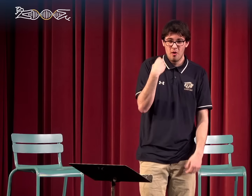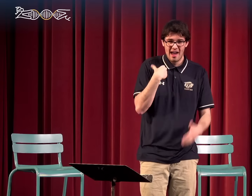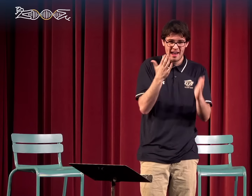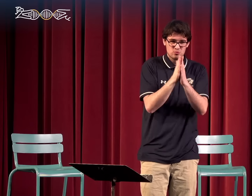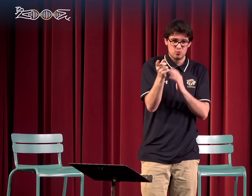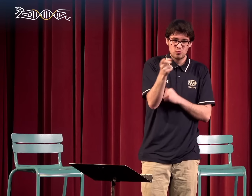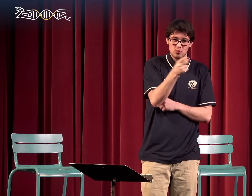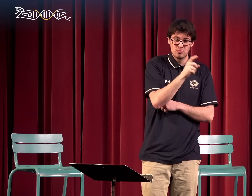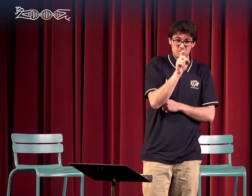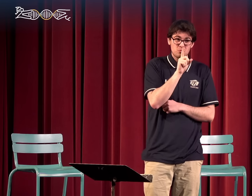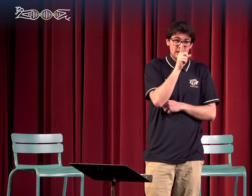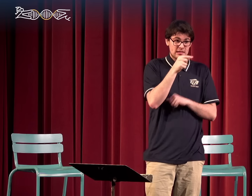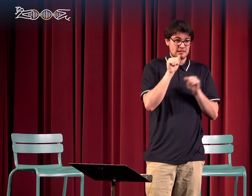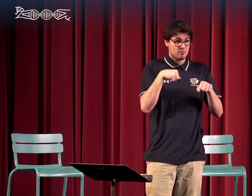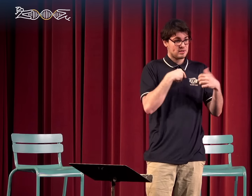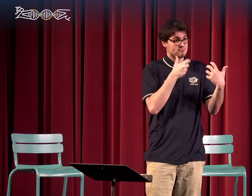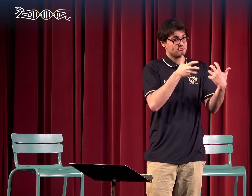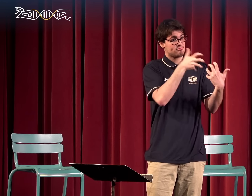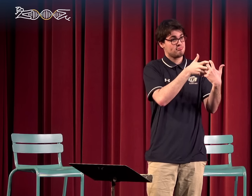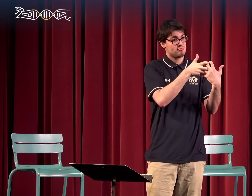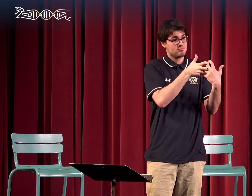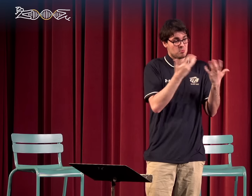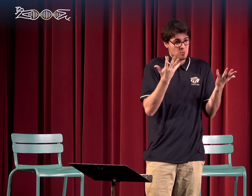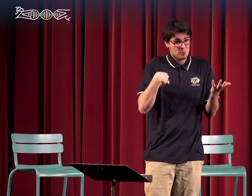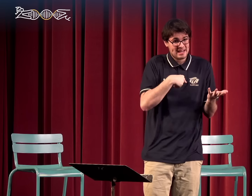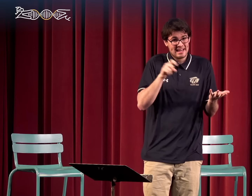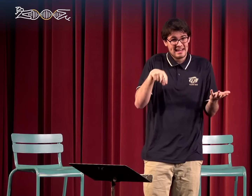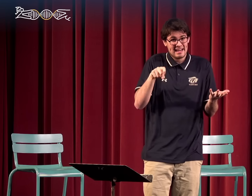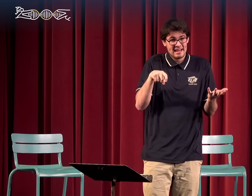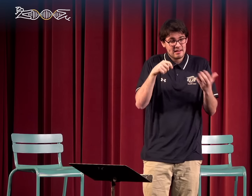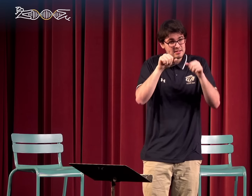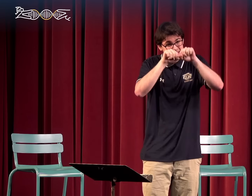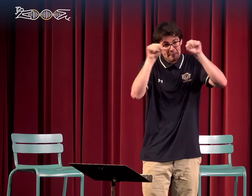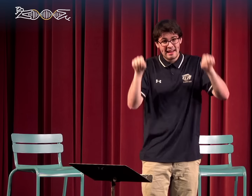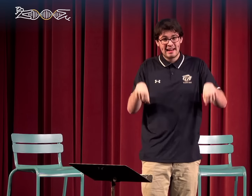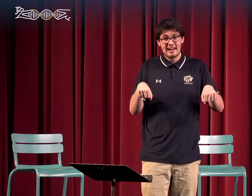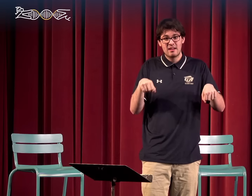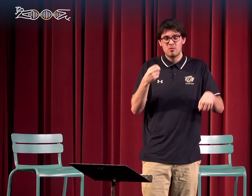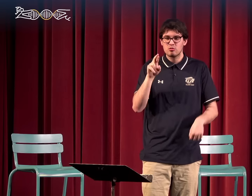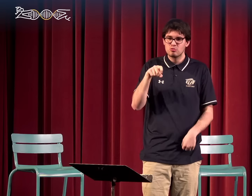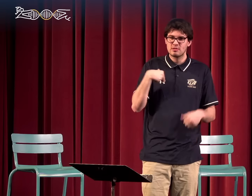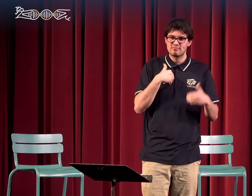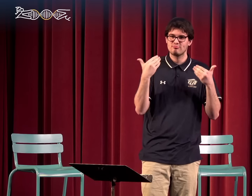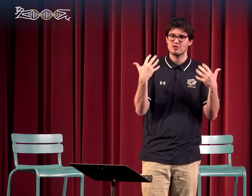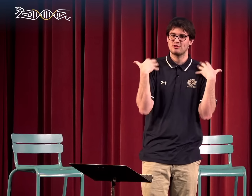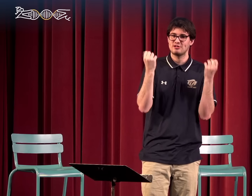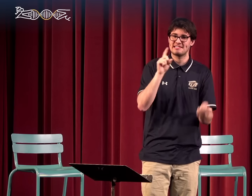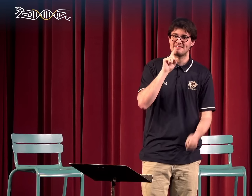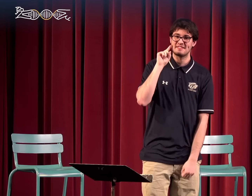need and I'm asking you, imagine that in other countries as well. I think that we should cure deafness.